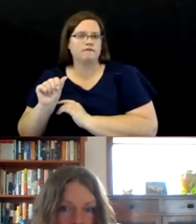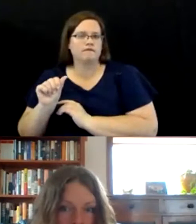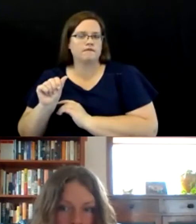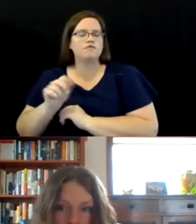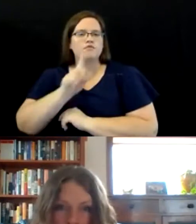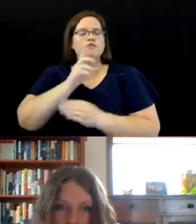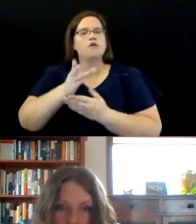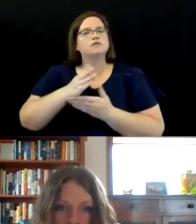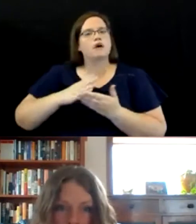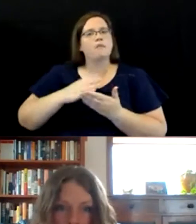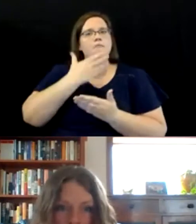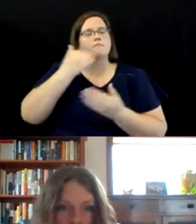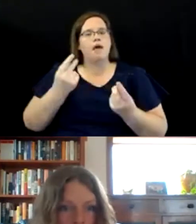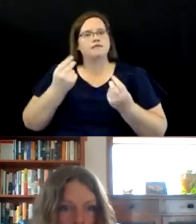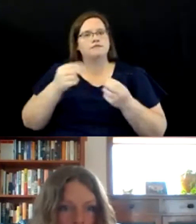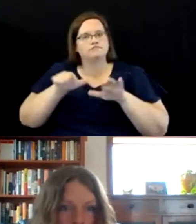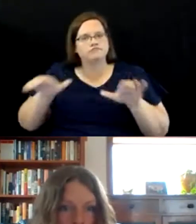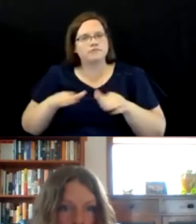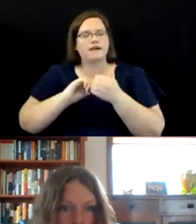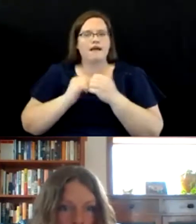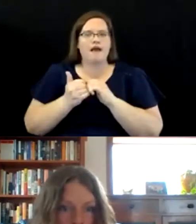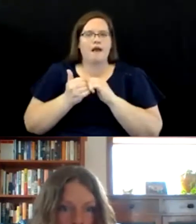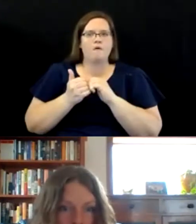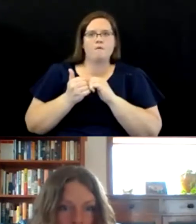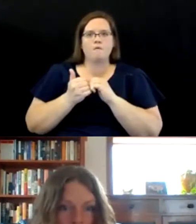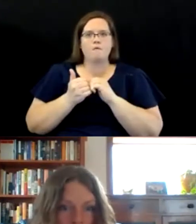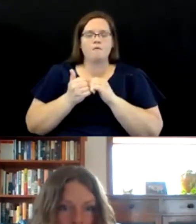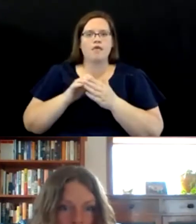best practices around how to make that a trauma-free experience